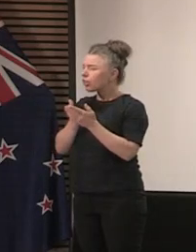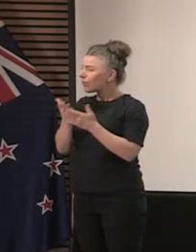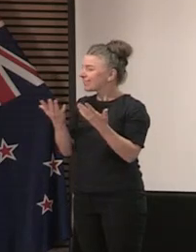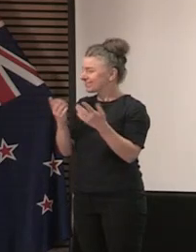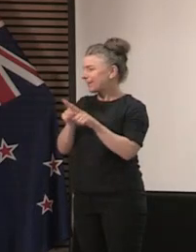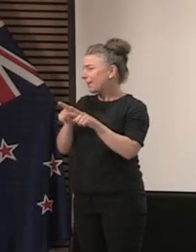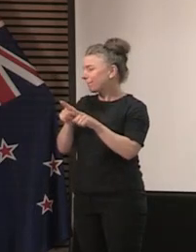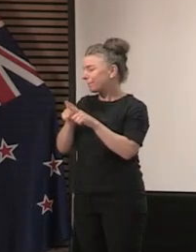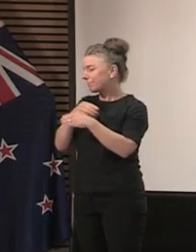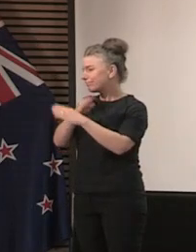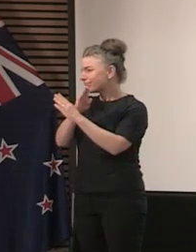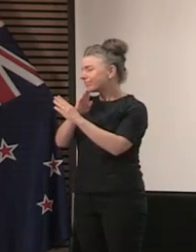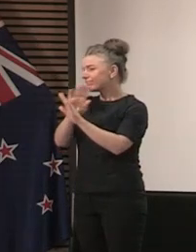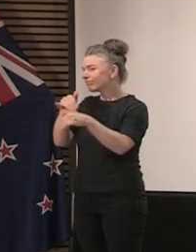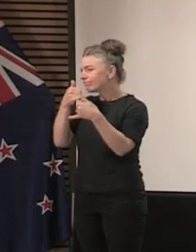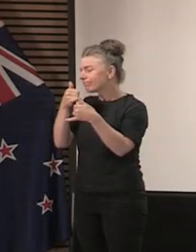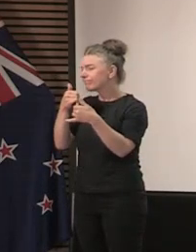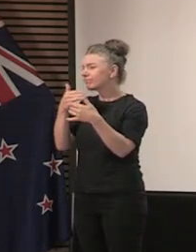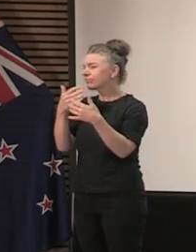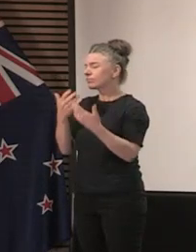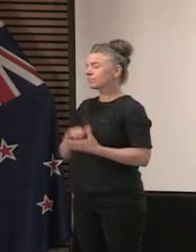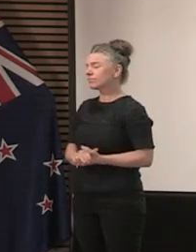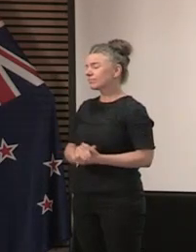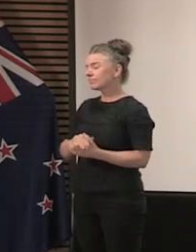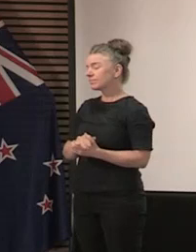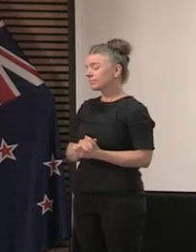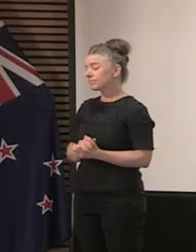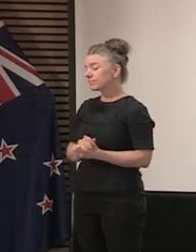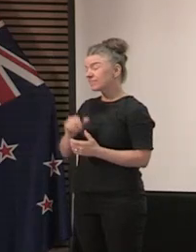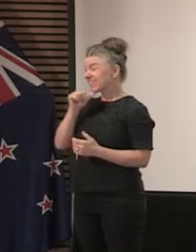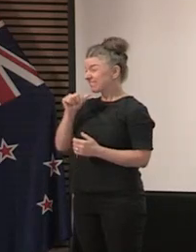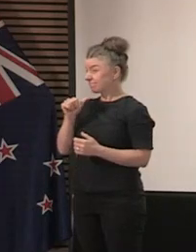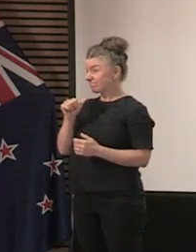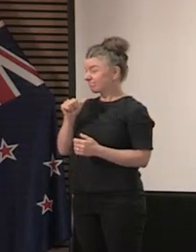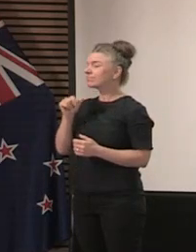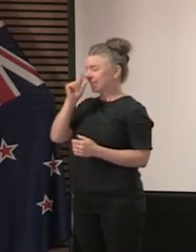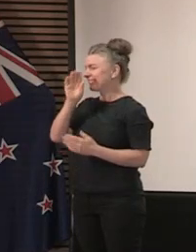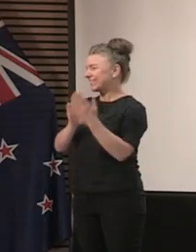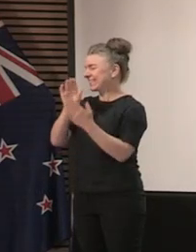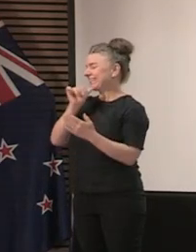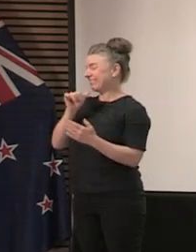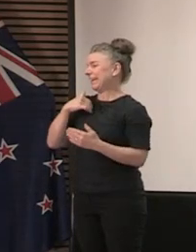mental health service appointments will continue to